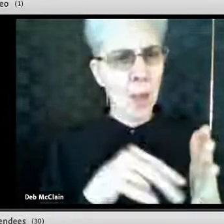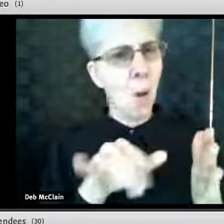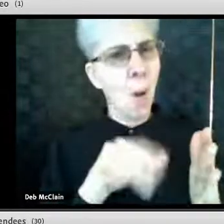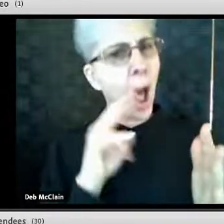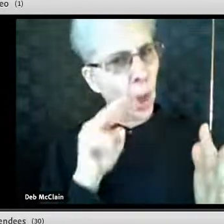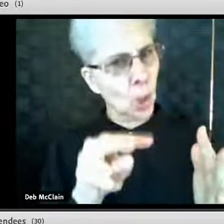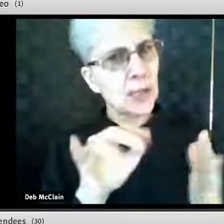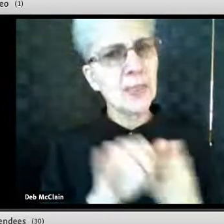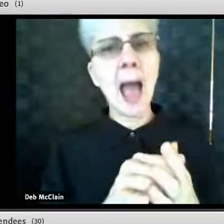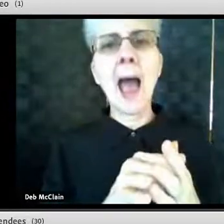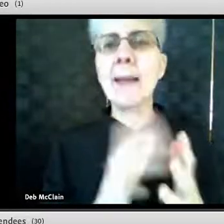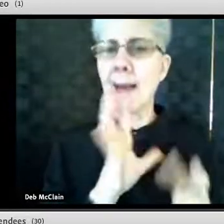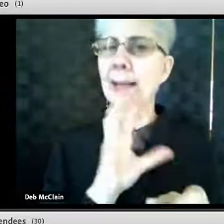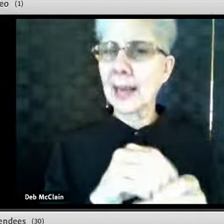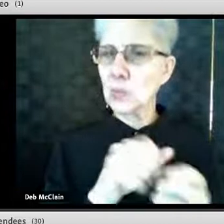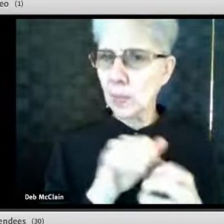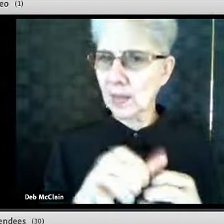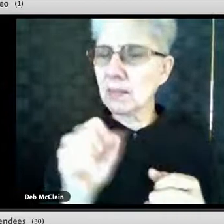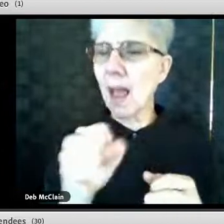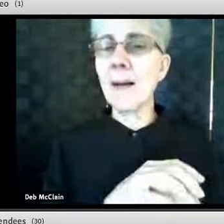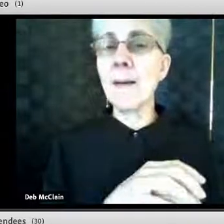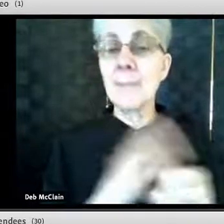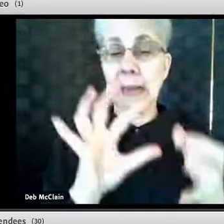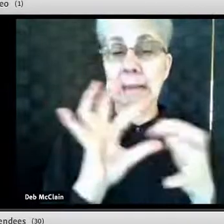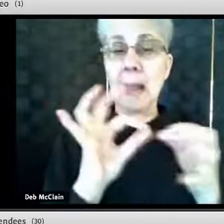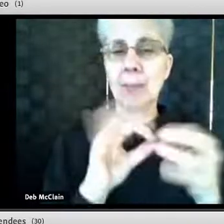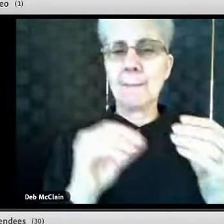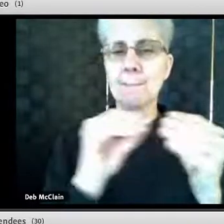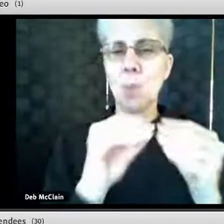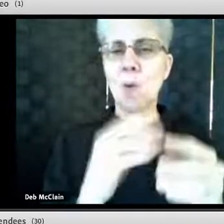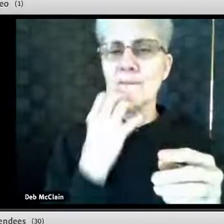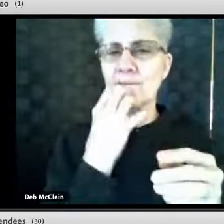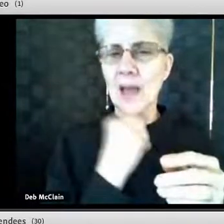I looked at it and I engaged with it. A comment is more valuable.